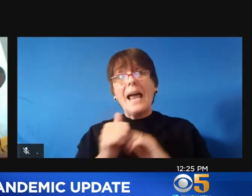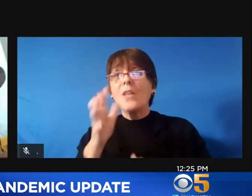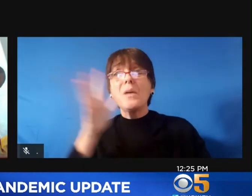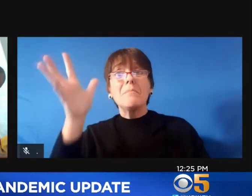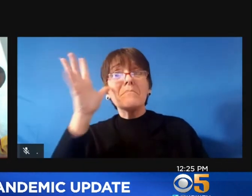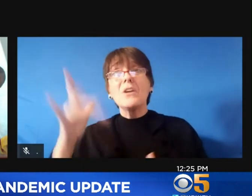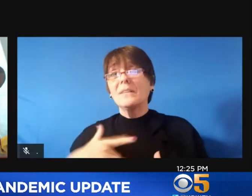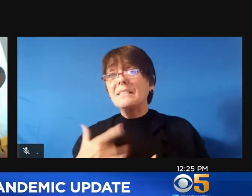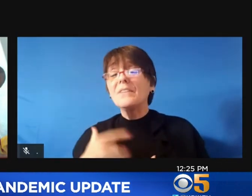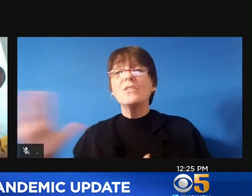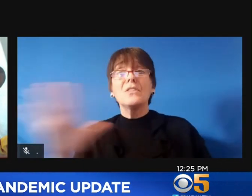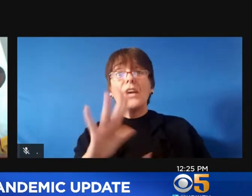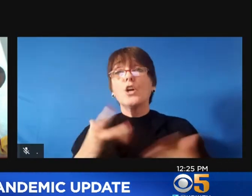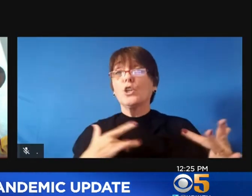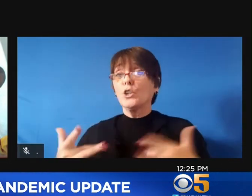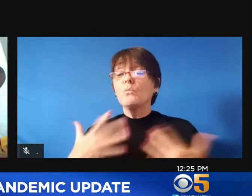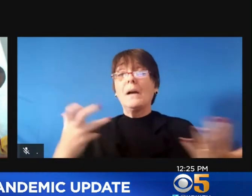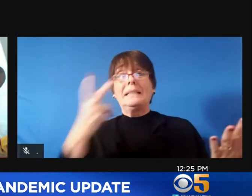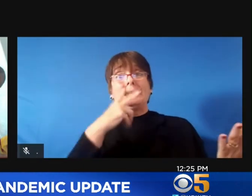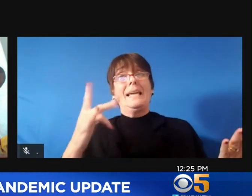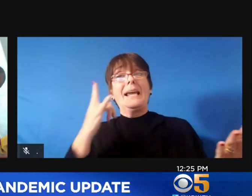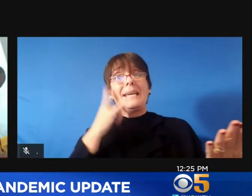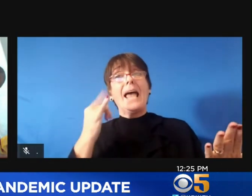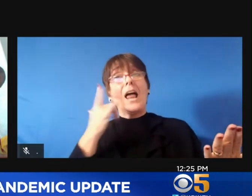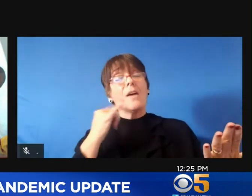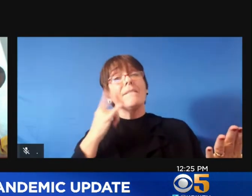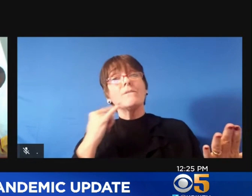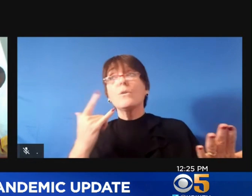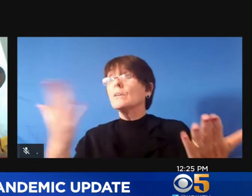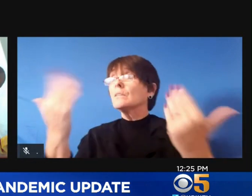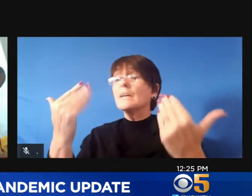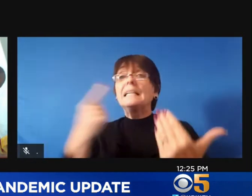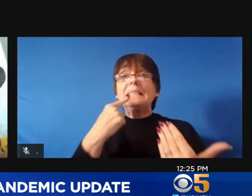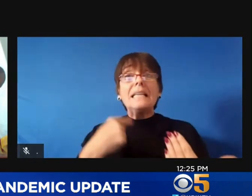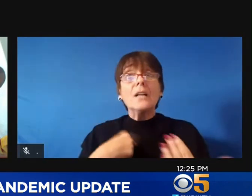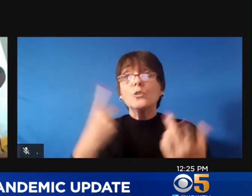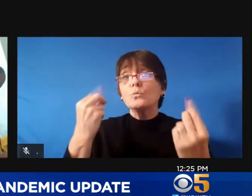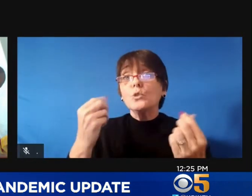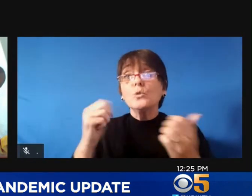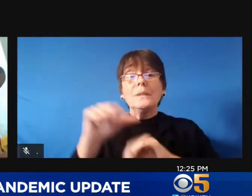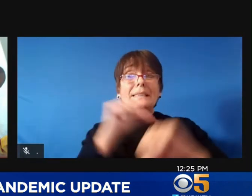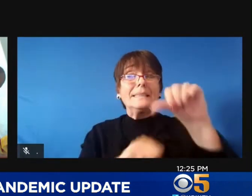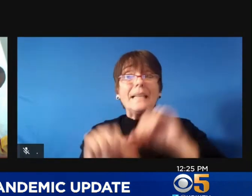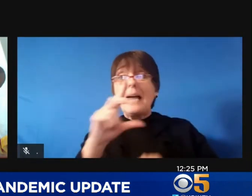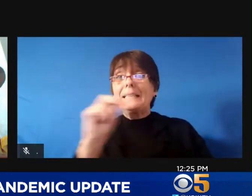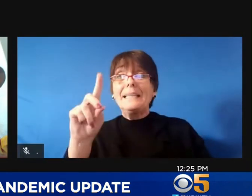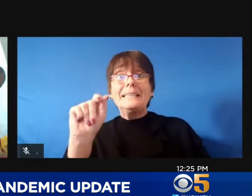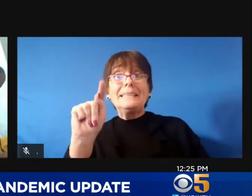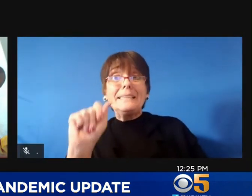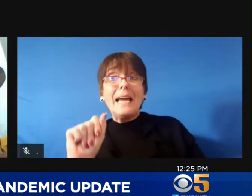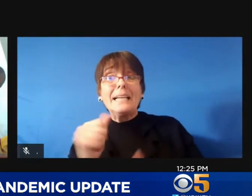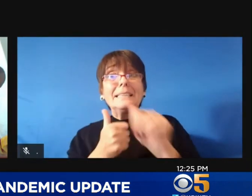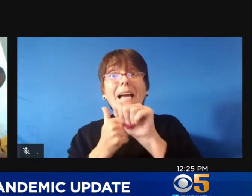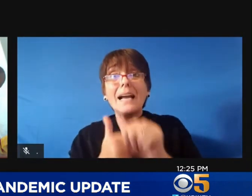PRACTICE AND CONDITIONING AND COMPETITION AS WELL. I JOINED THE RANKS OF PARENTS